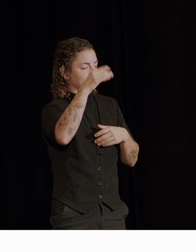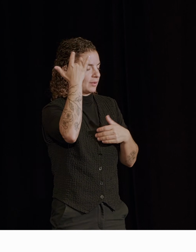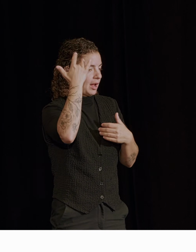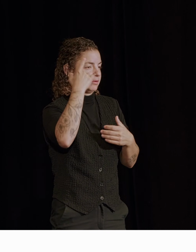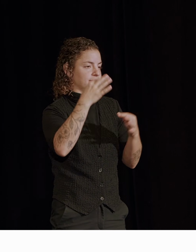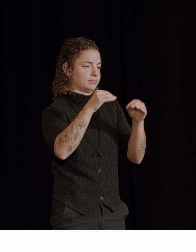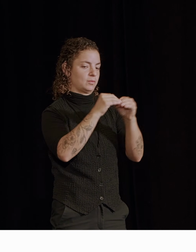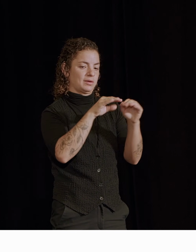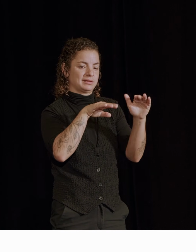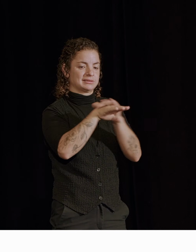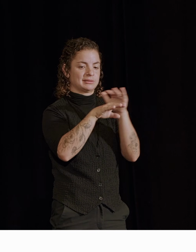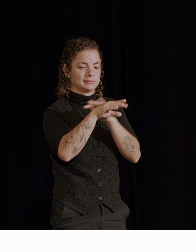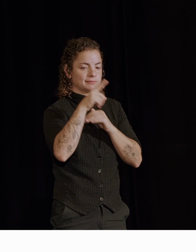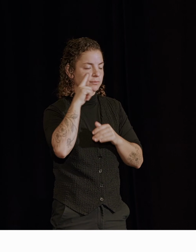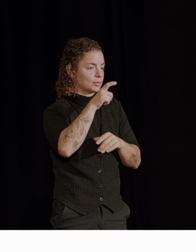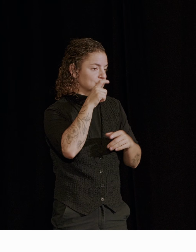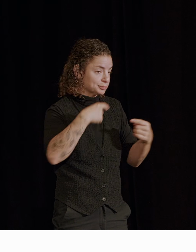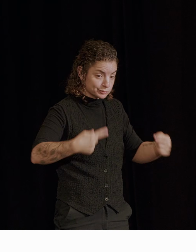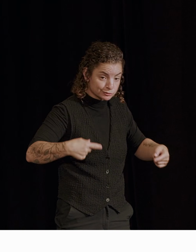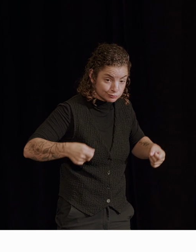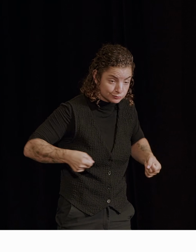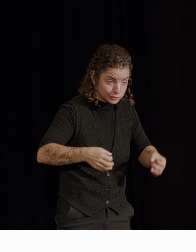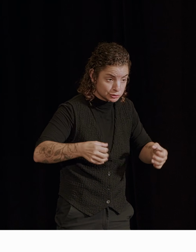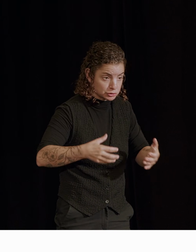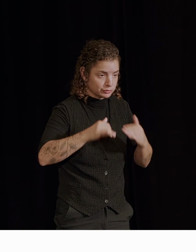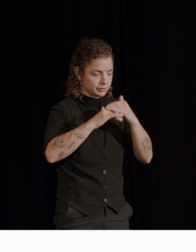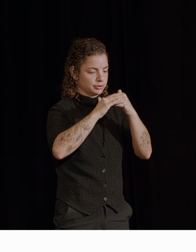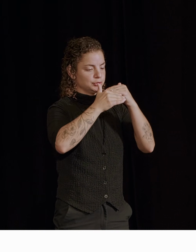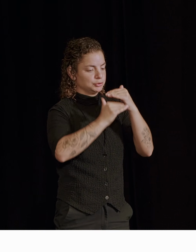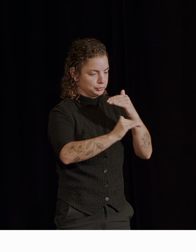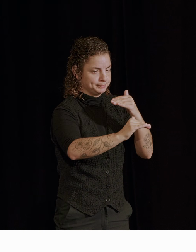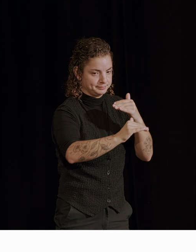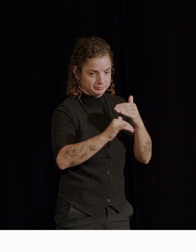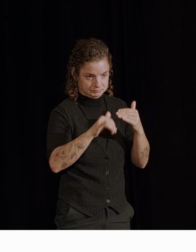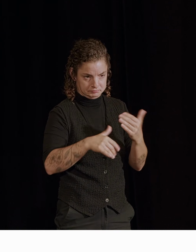And it was adopted widely largely through the teeth of regulation,